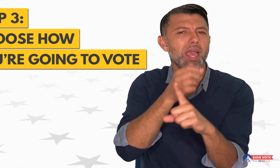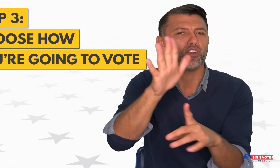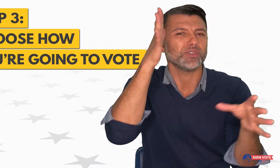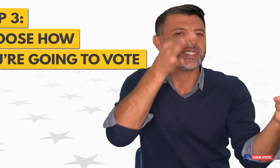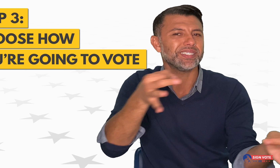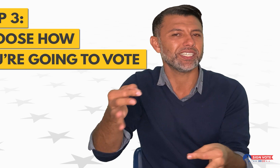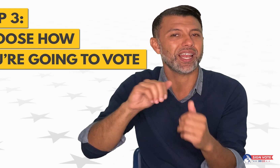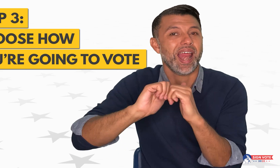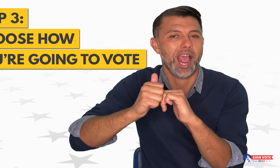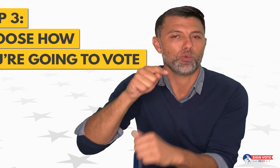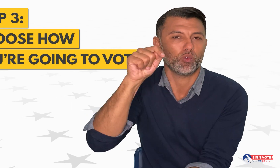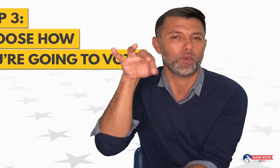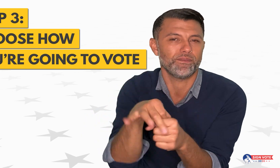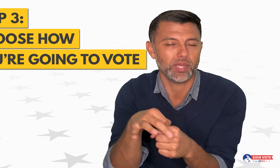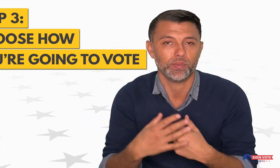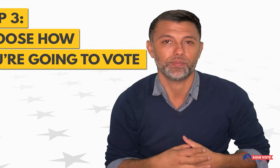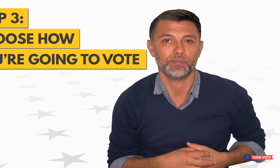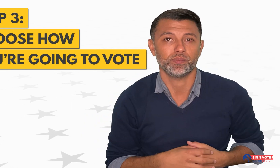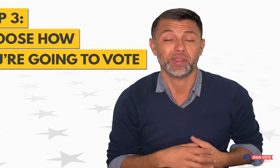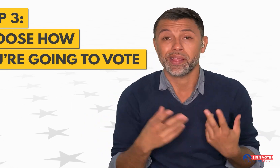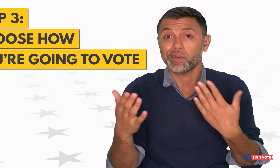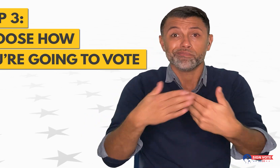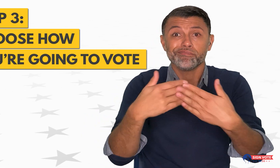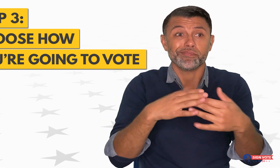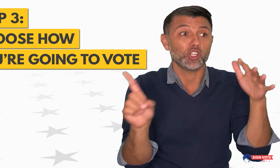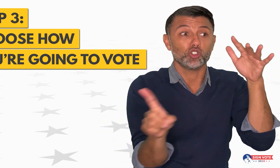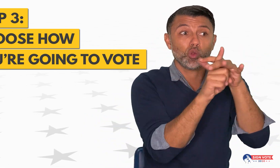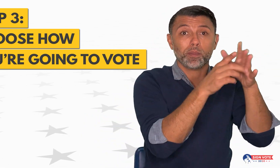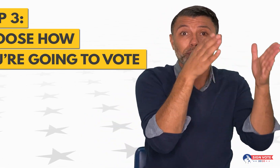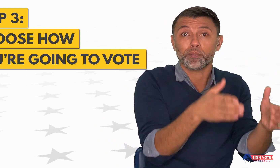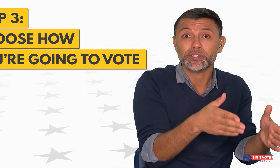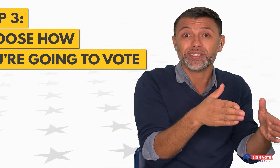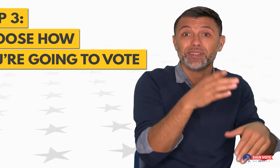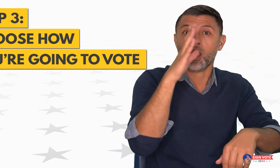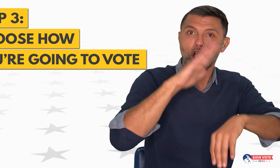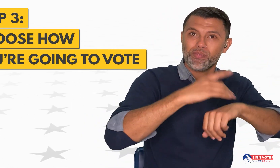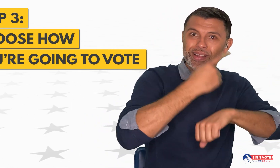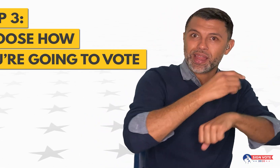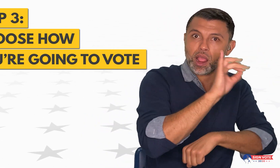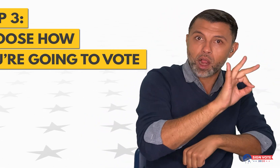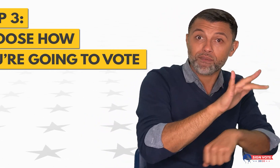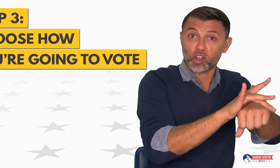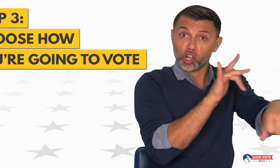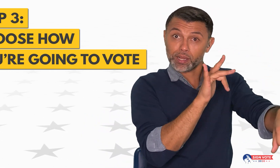all of these things will impact your decision on how to vote. Whether you show up in person on the day of,